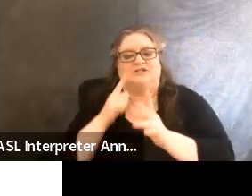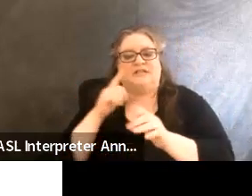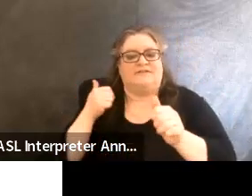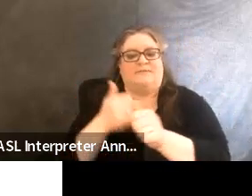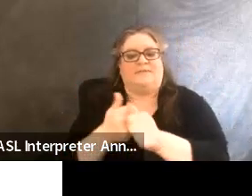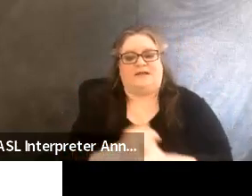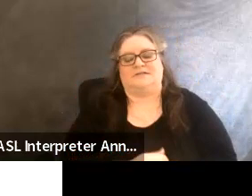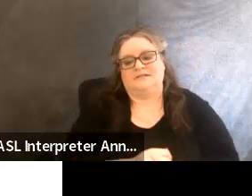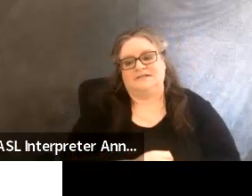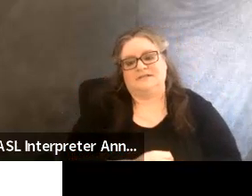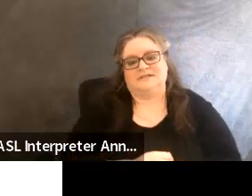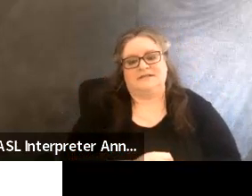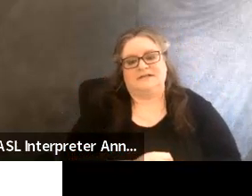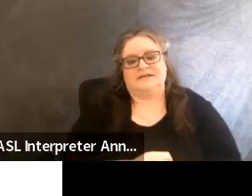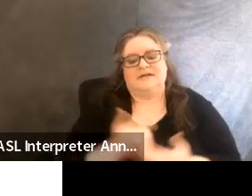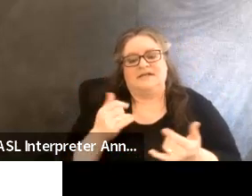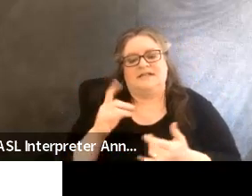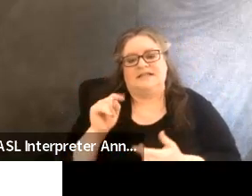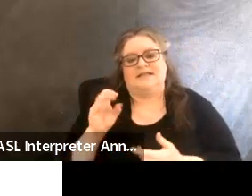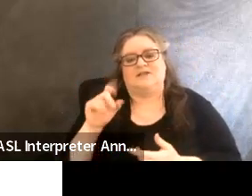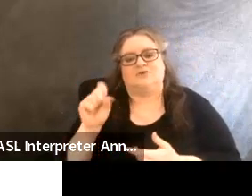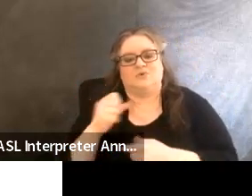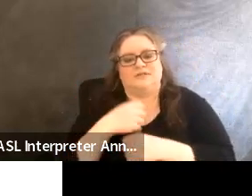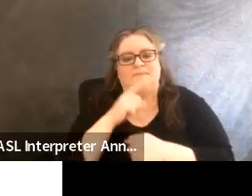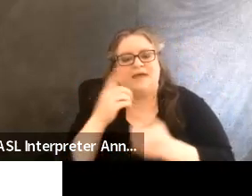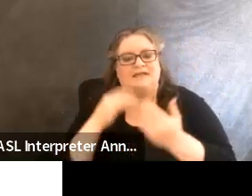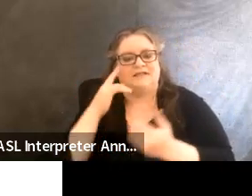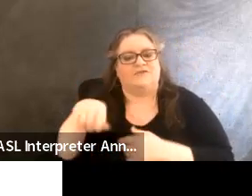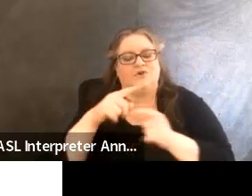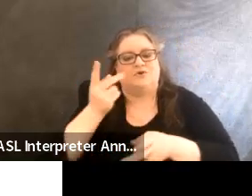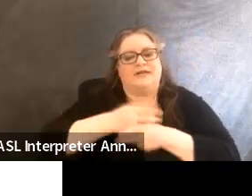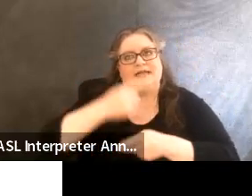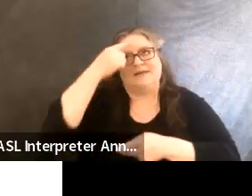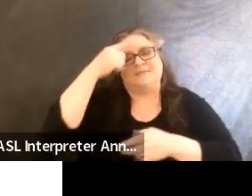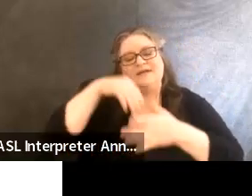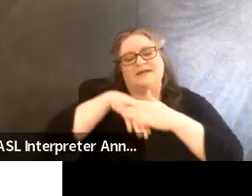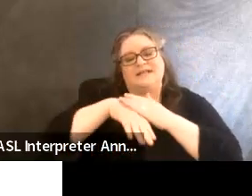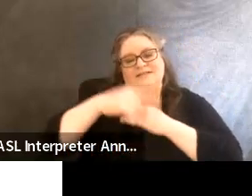So, these tools will make it easy for you to keep accessibility at the top of your mind and to remember